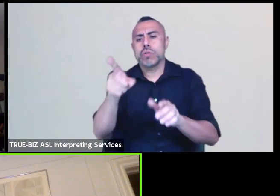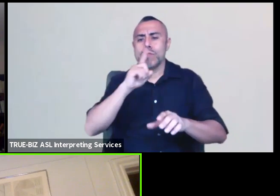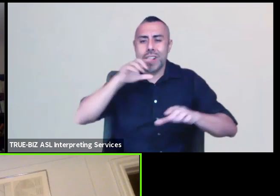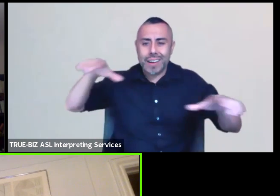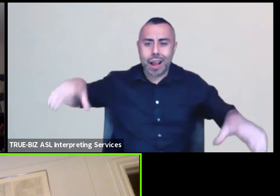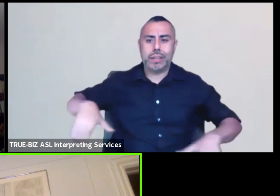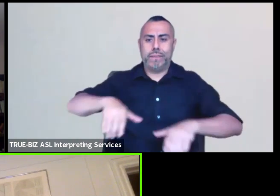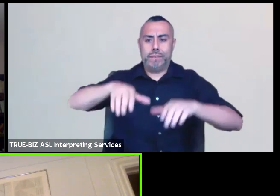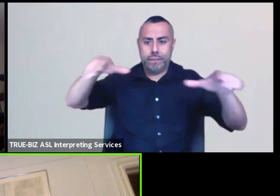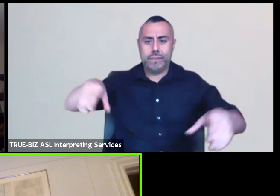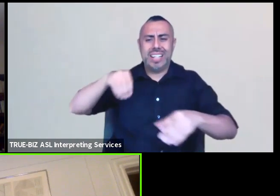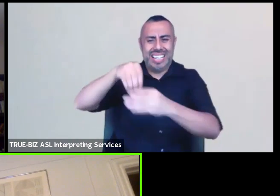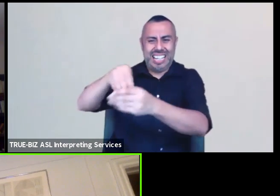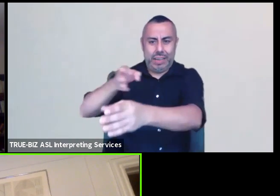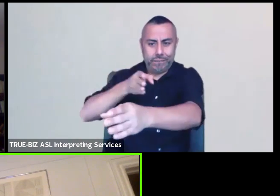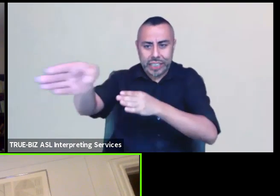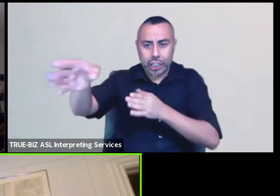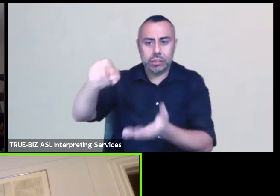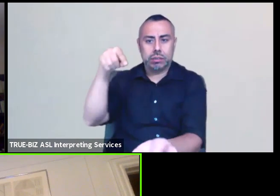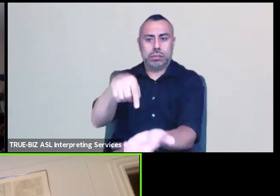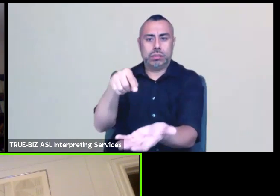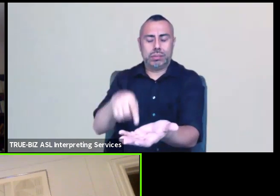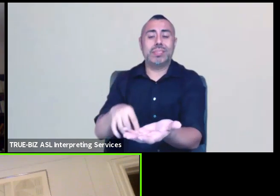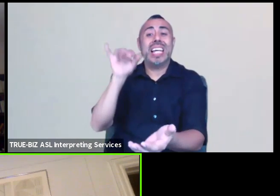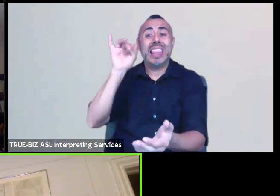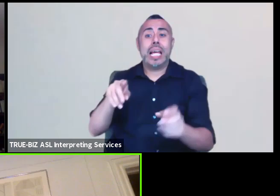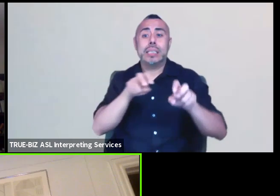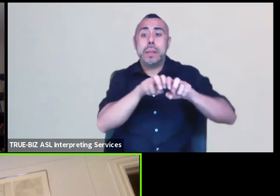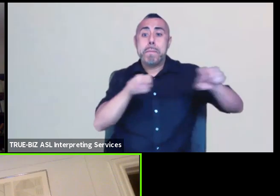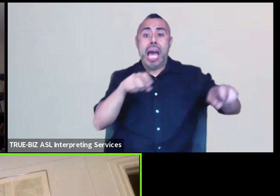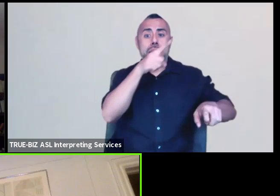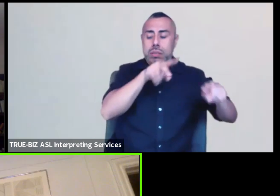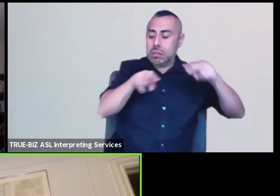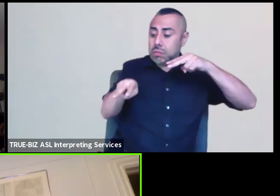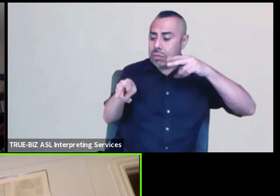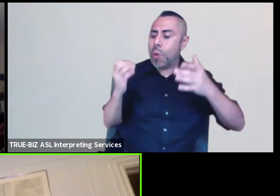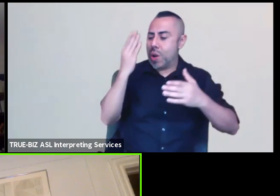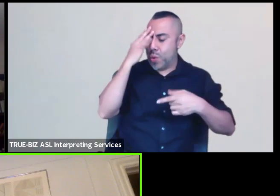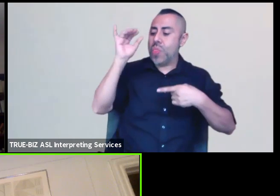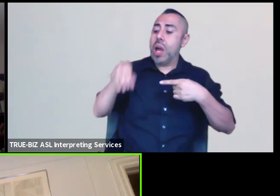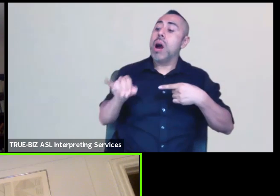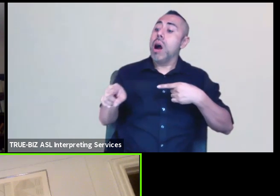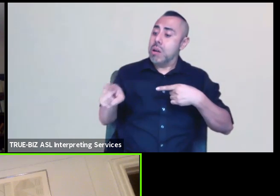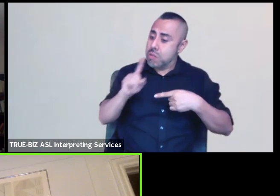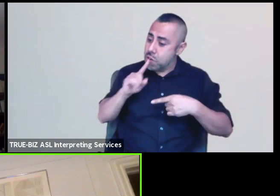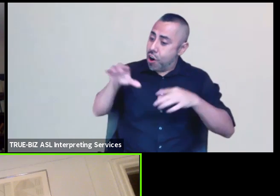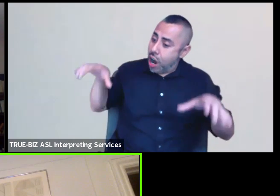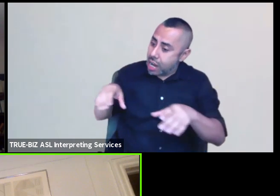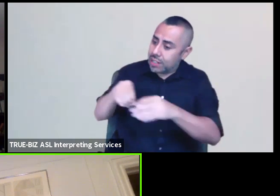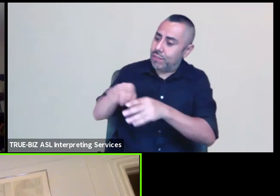And that's what panels want to know, that you are an active participant in the field.